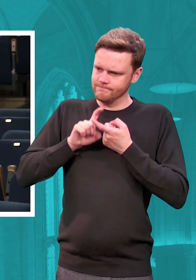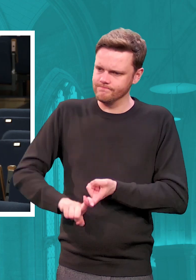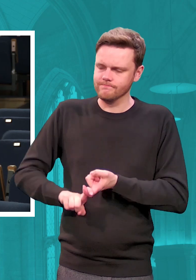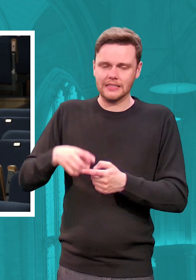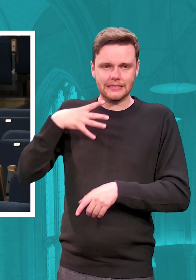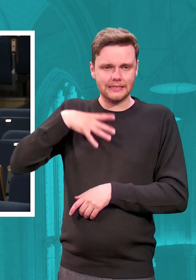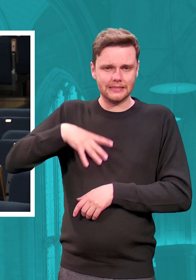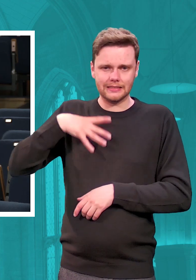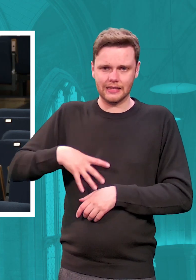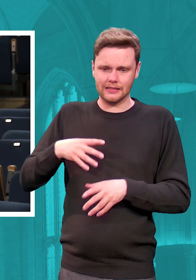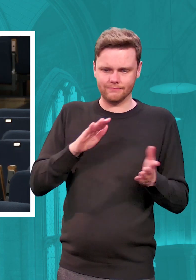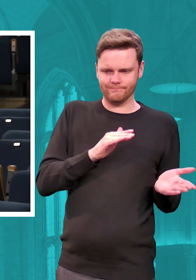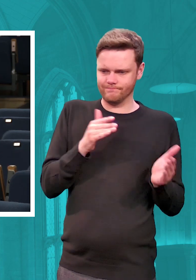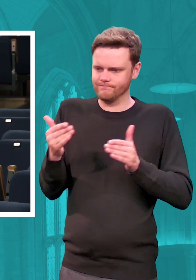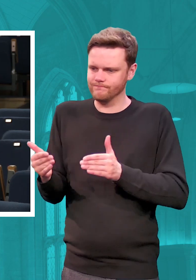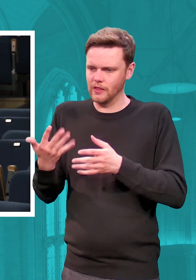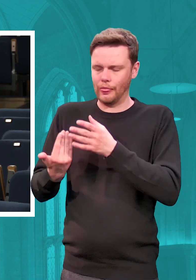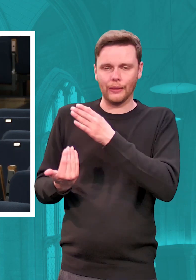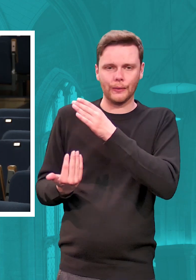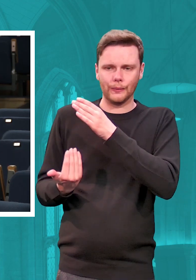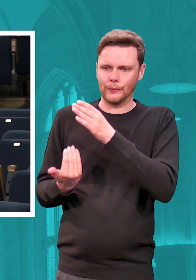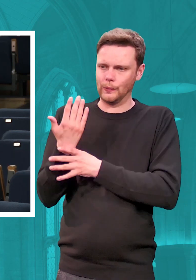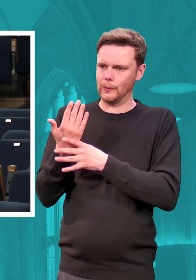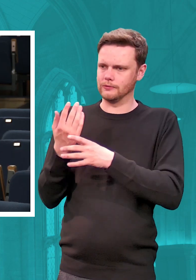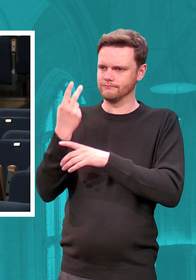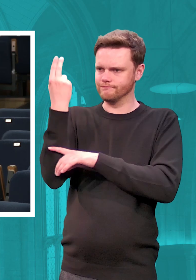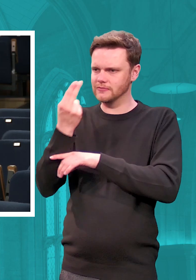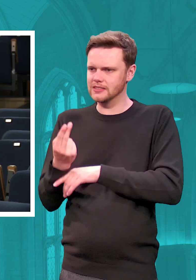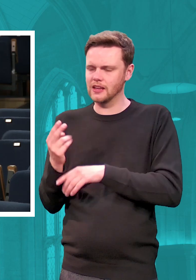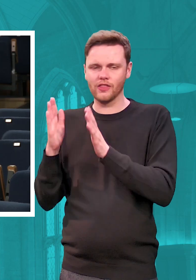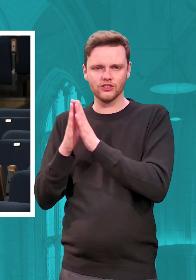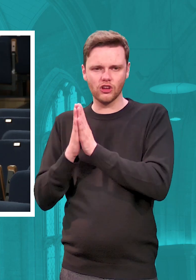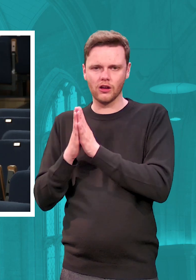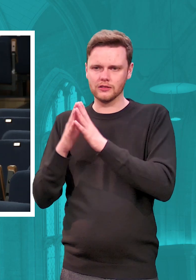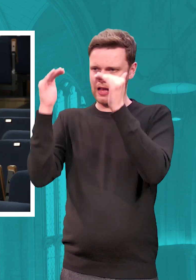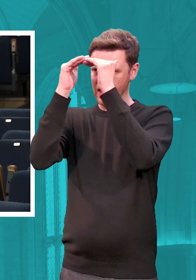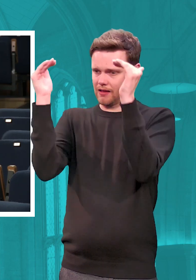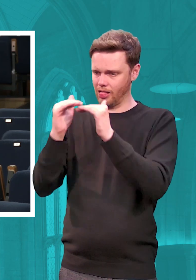to the redesign of the church at every level for mission. And there's something